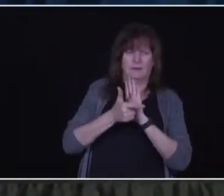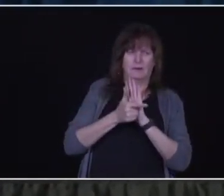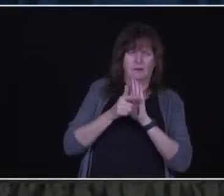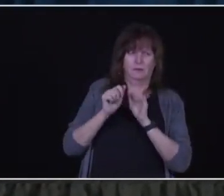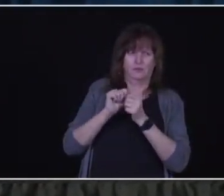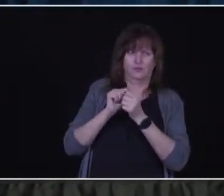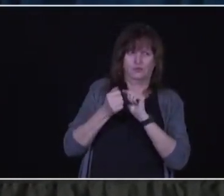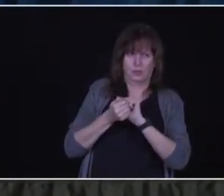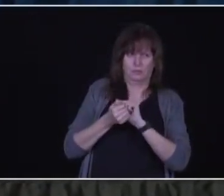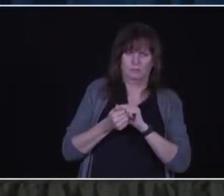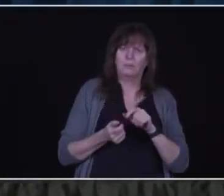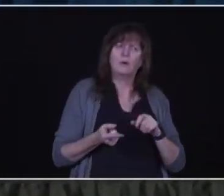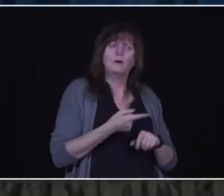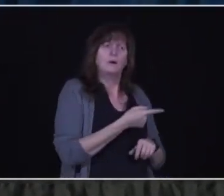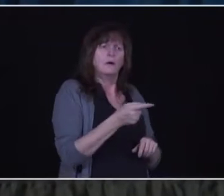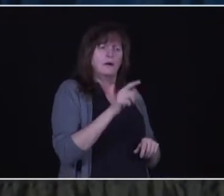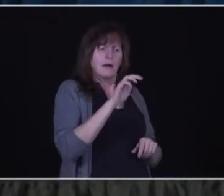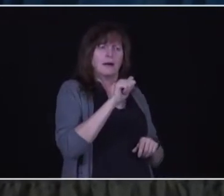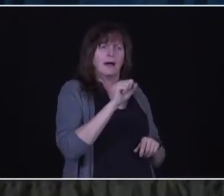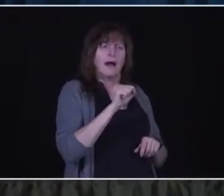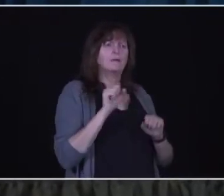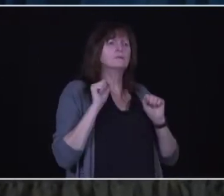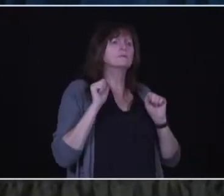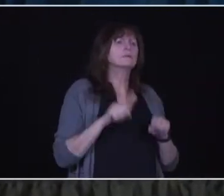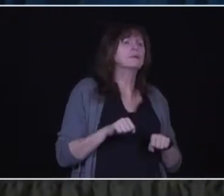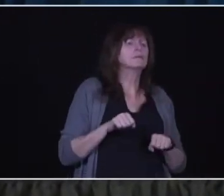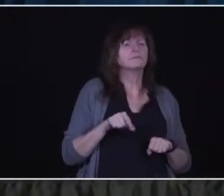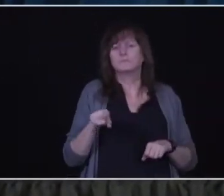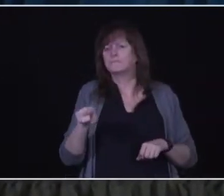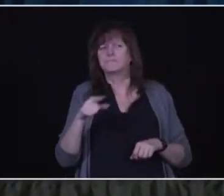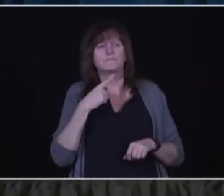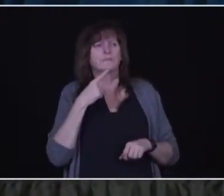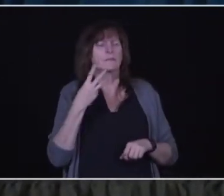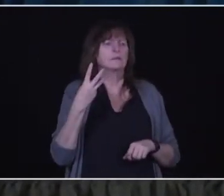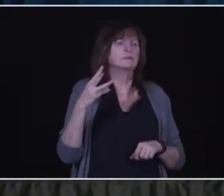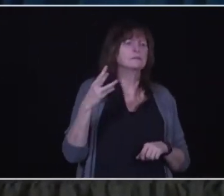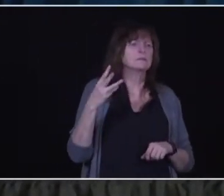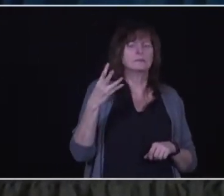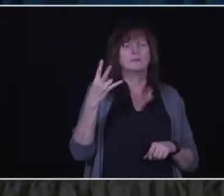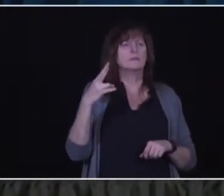16 is have drawn victims of sex trafficking to another location, if they are being trafficked